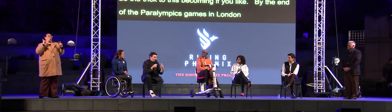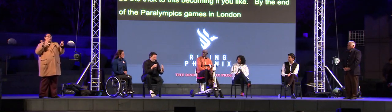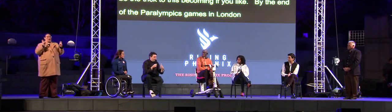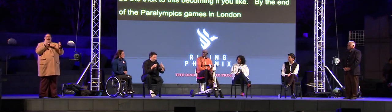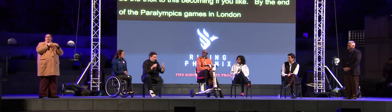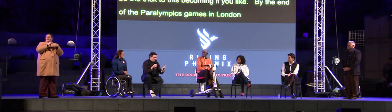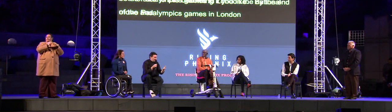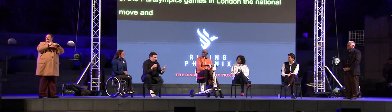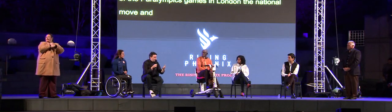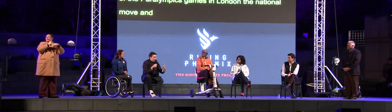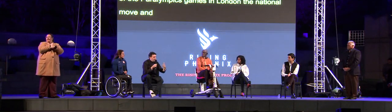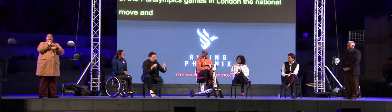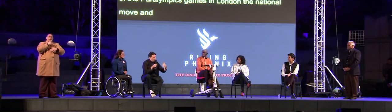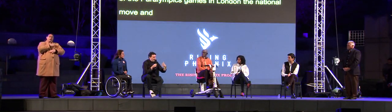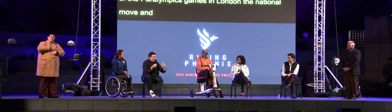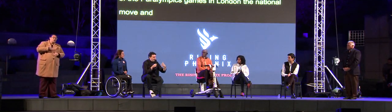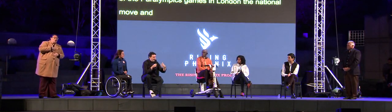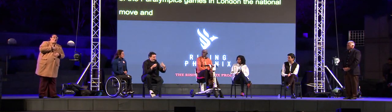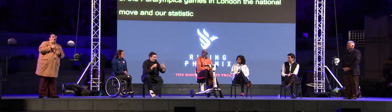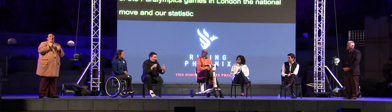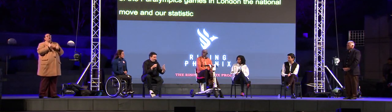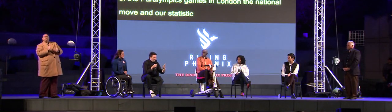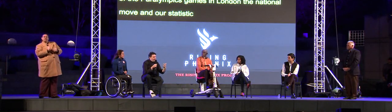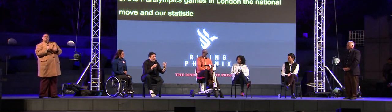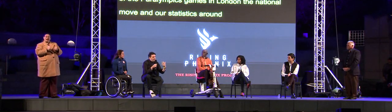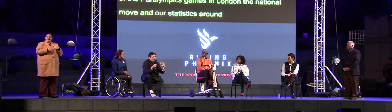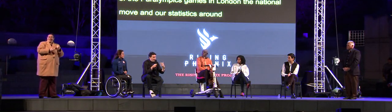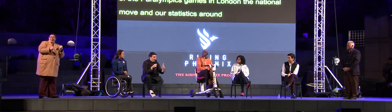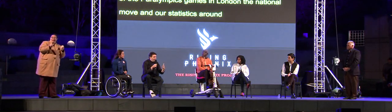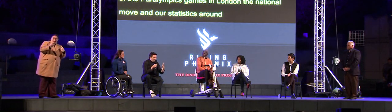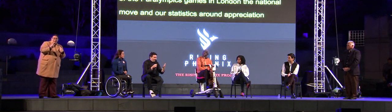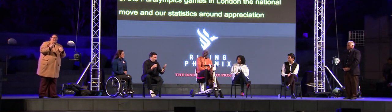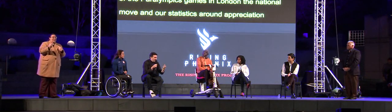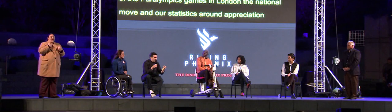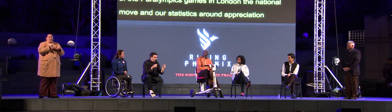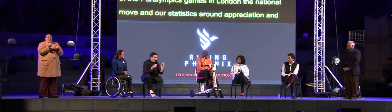around appreciation and empathy and love for the games